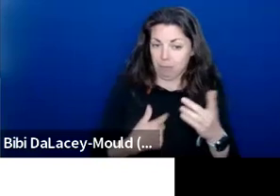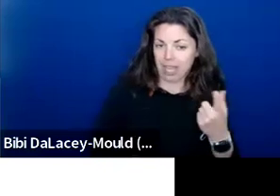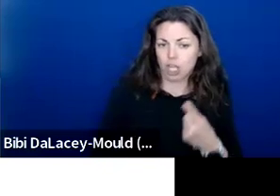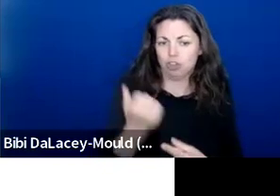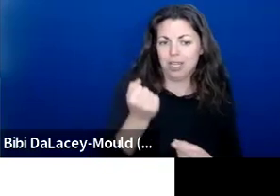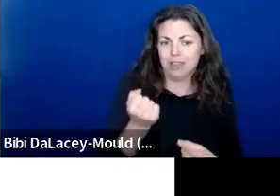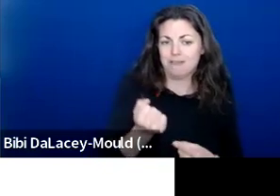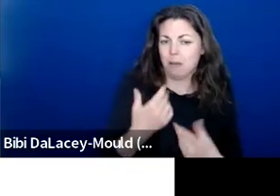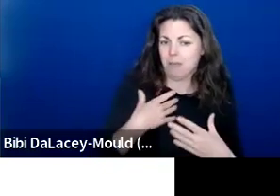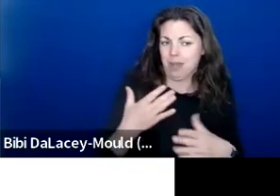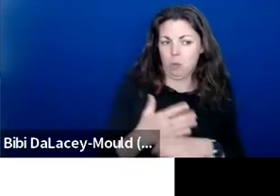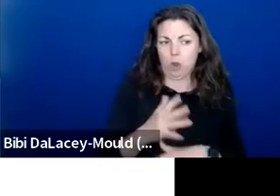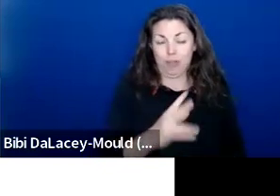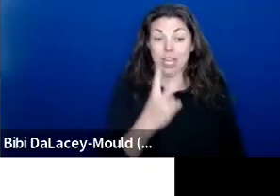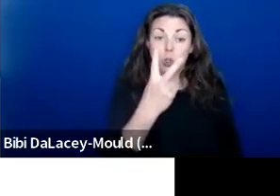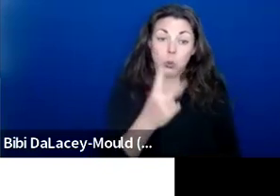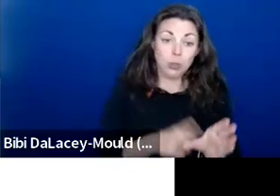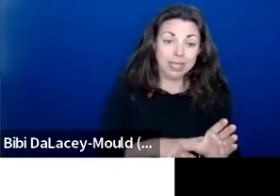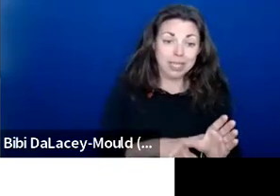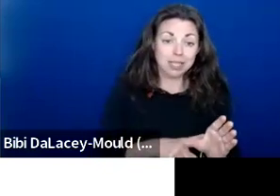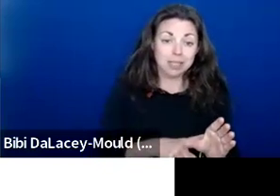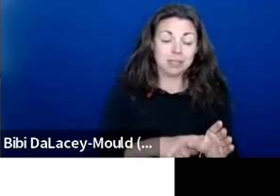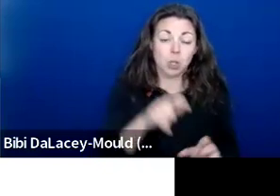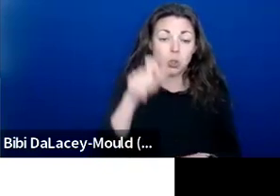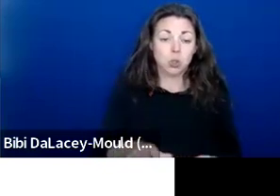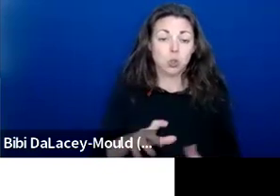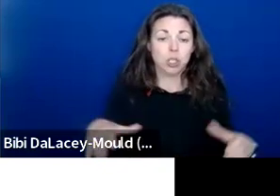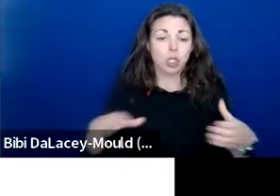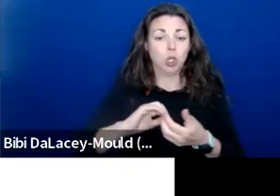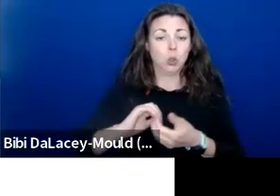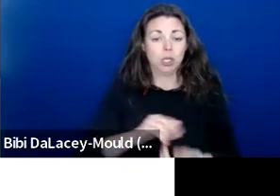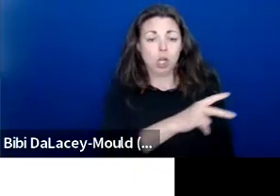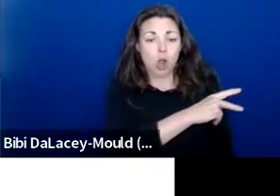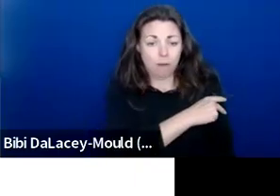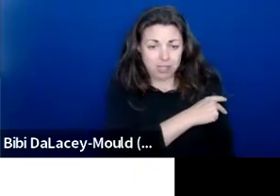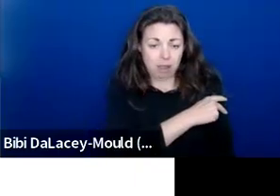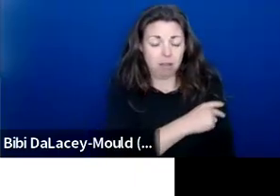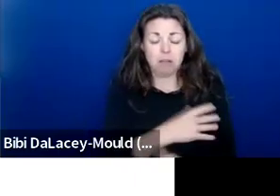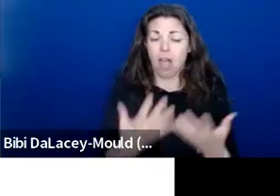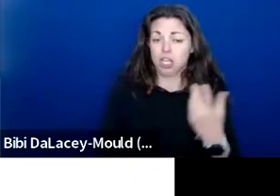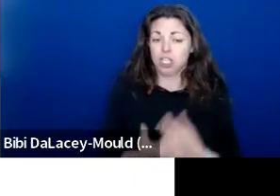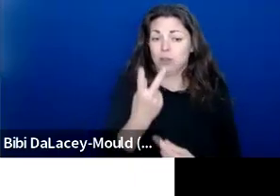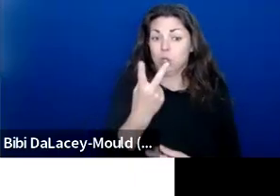years of being a student union officer at Imperial College Union. In my first year,